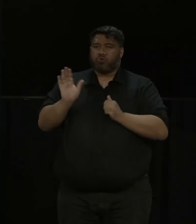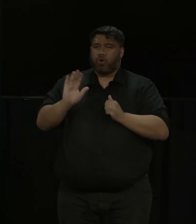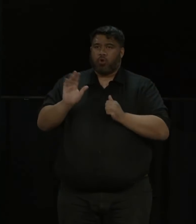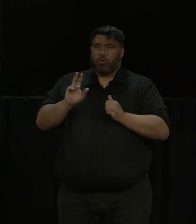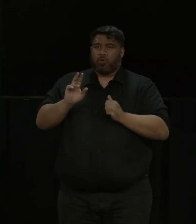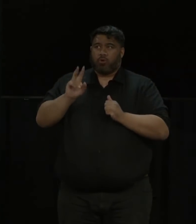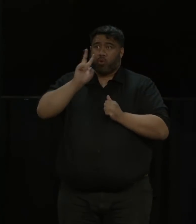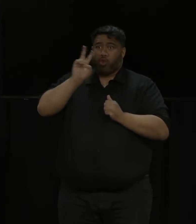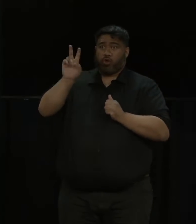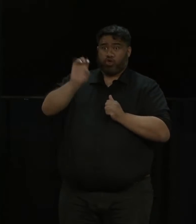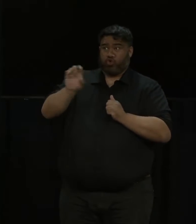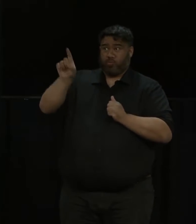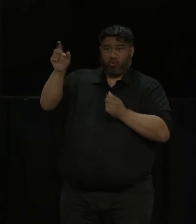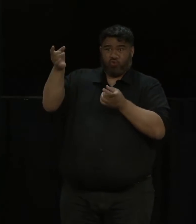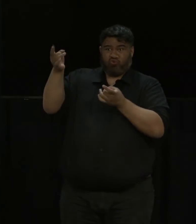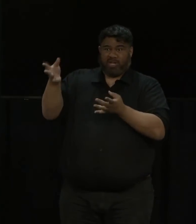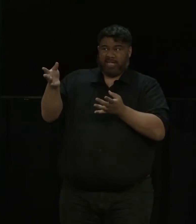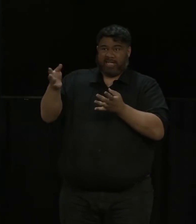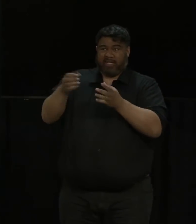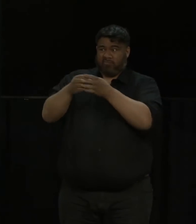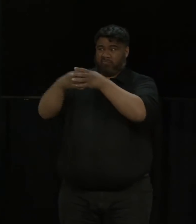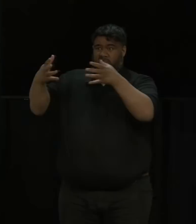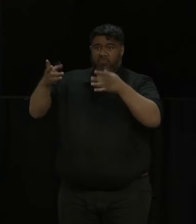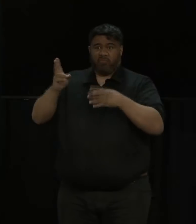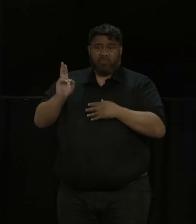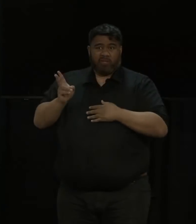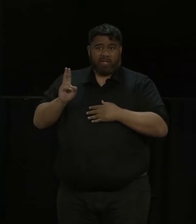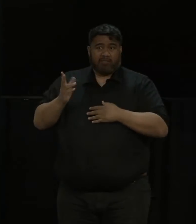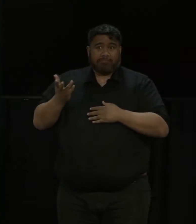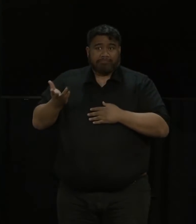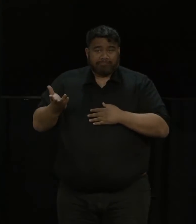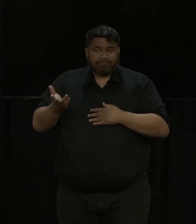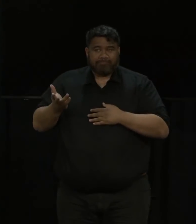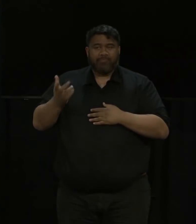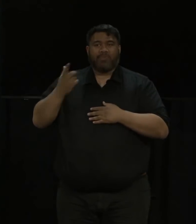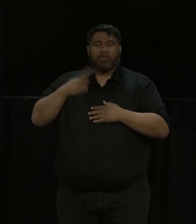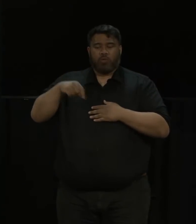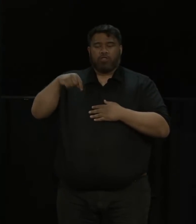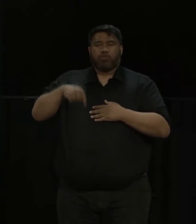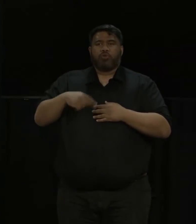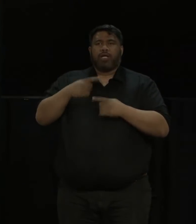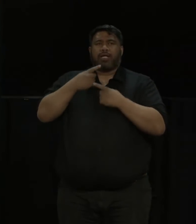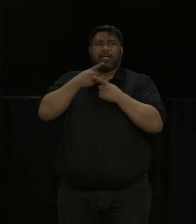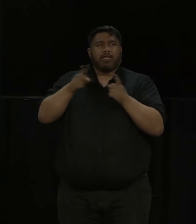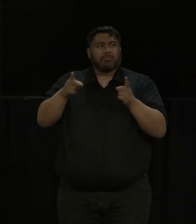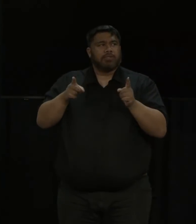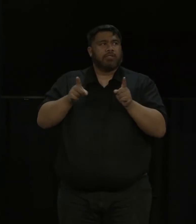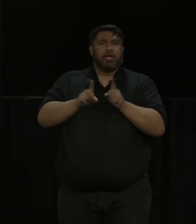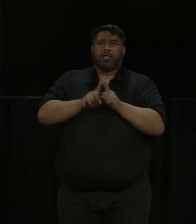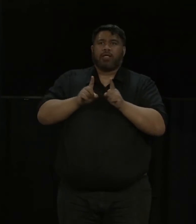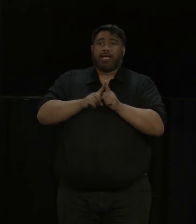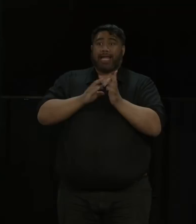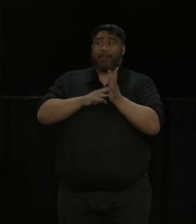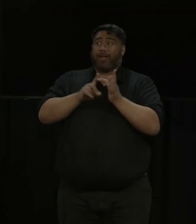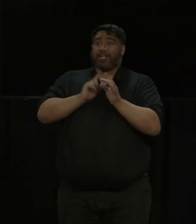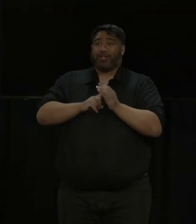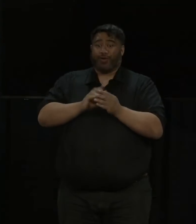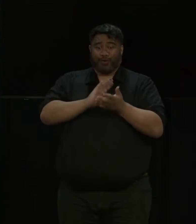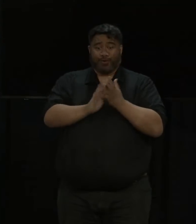over and it is not going to suddenly end and we now need to look at Europe -- we only need